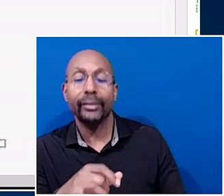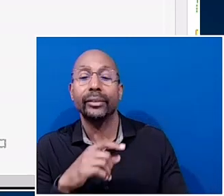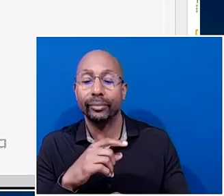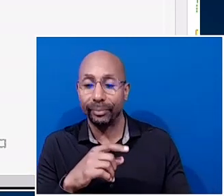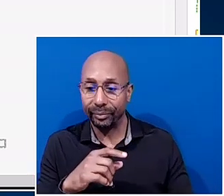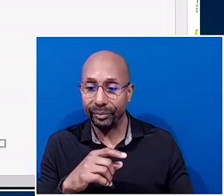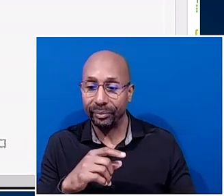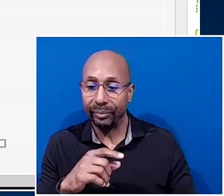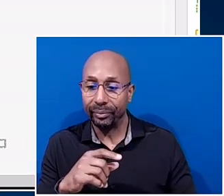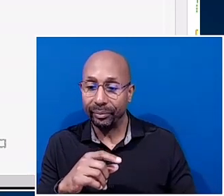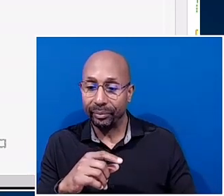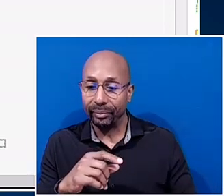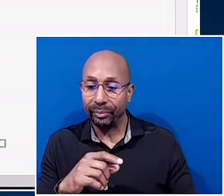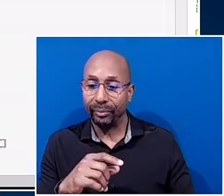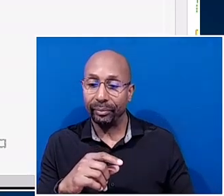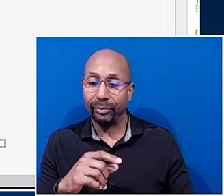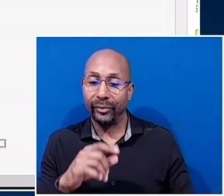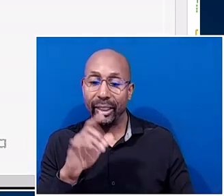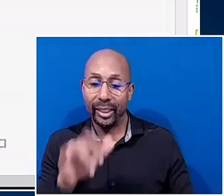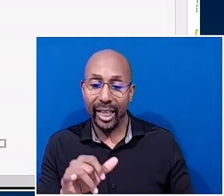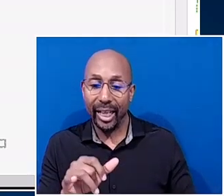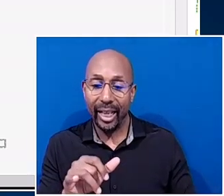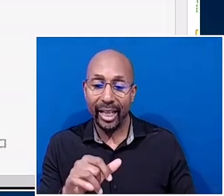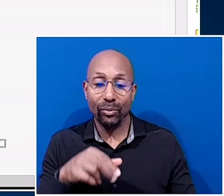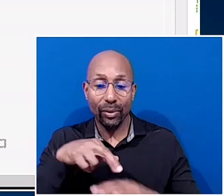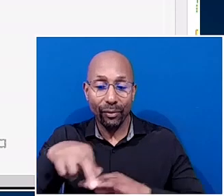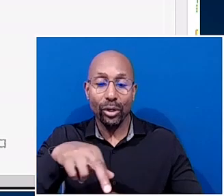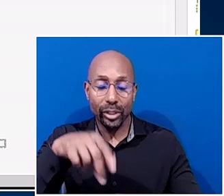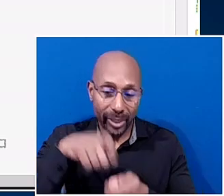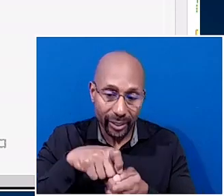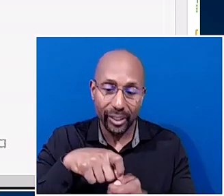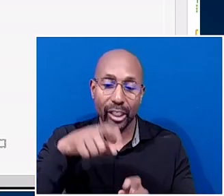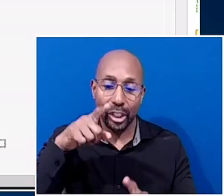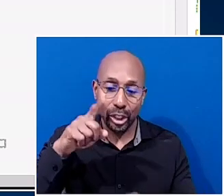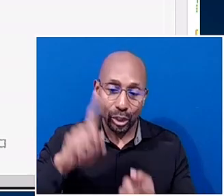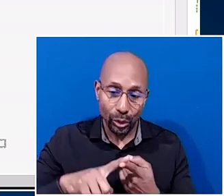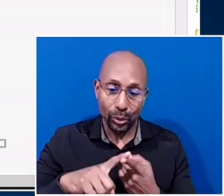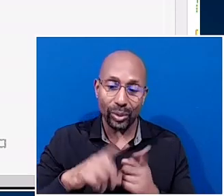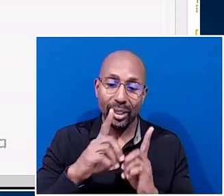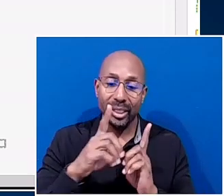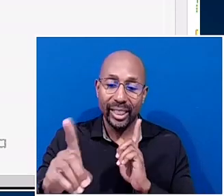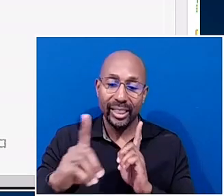We have- we were considering adding a definition of a distance education course.